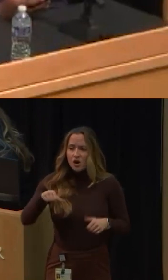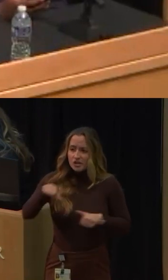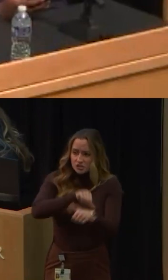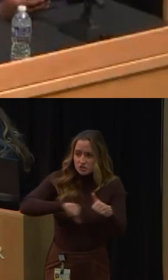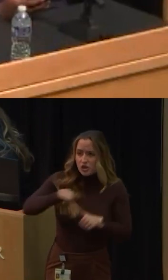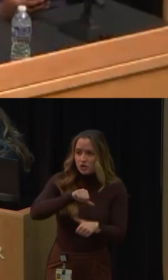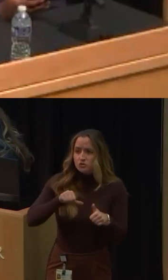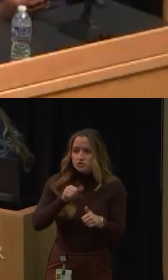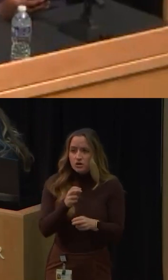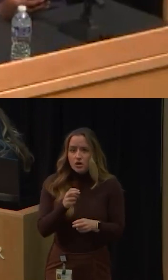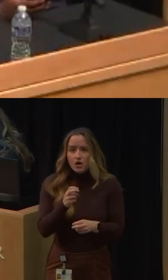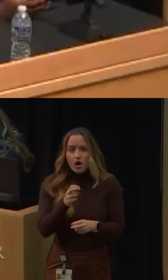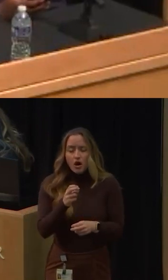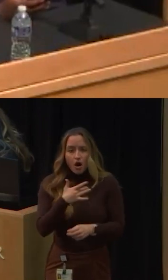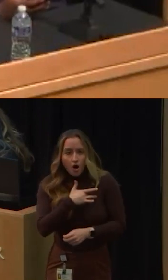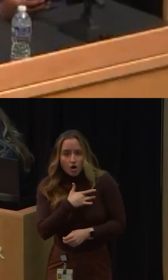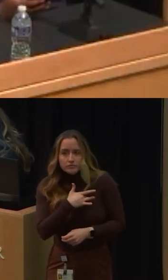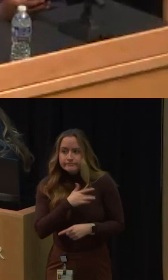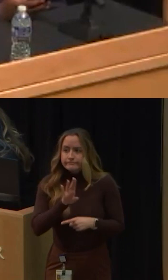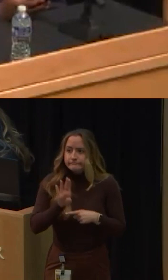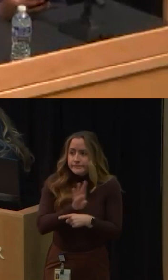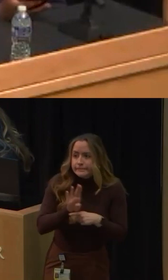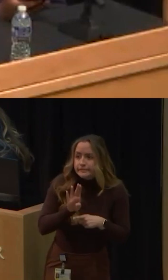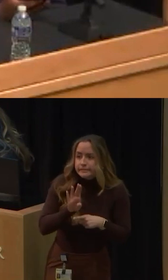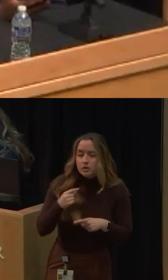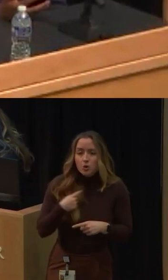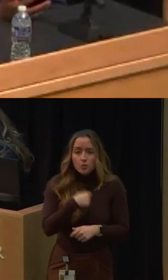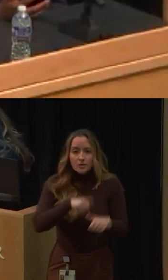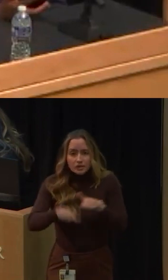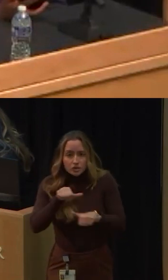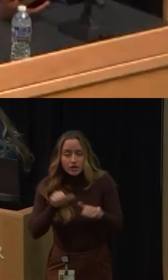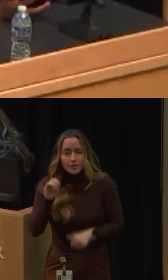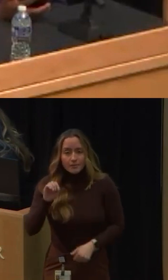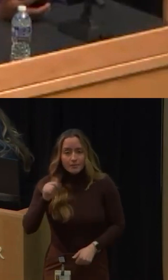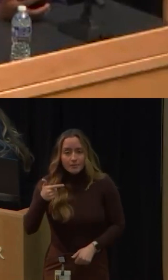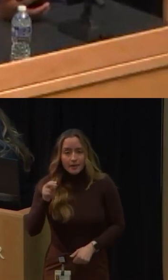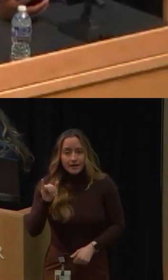"We are each other's business. "We are each other's magnitude and bond."